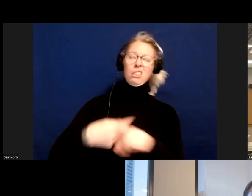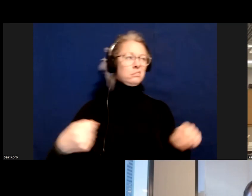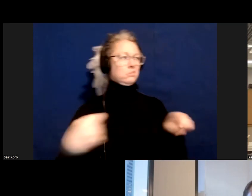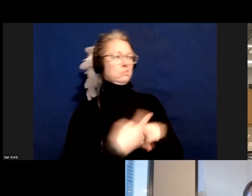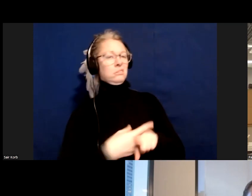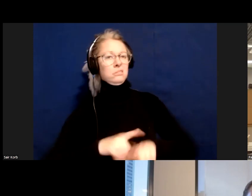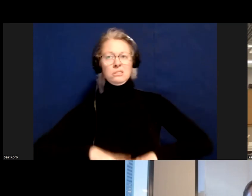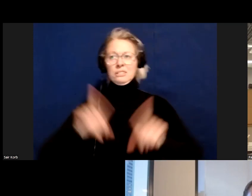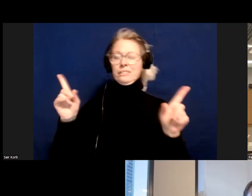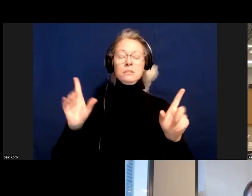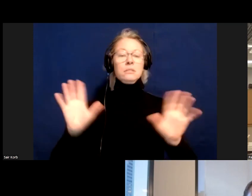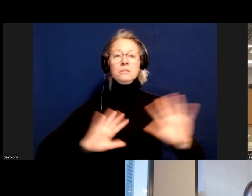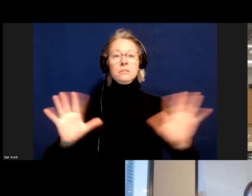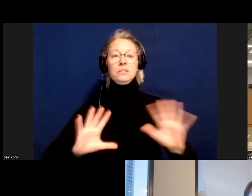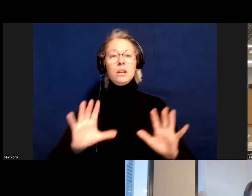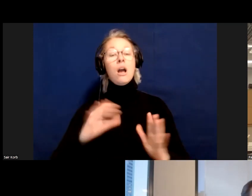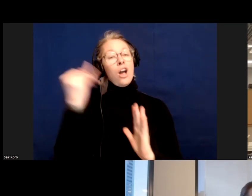circle, artists help us do that.